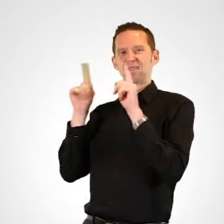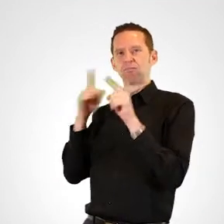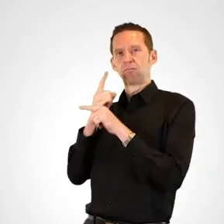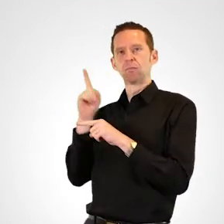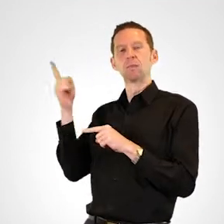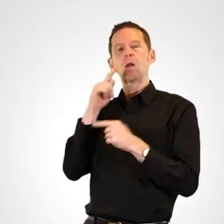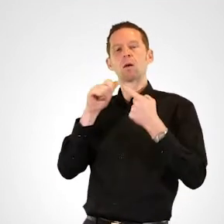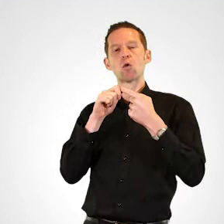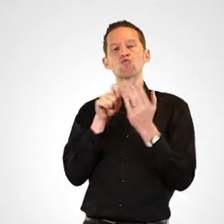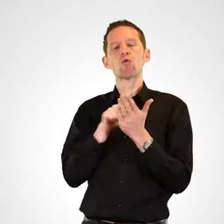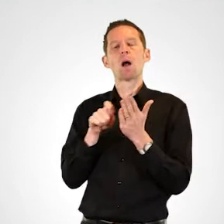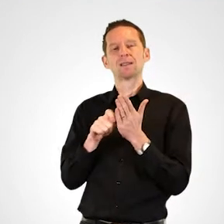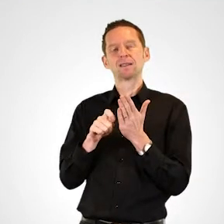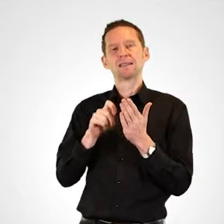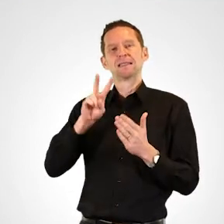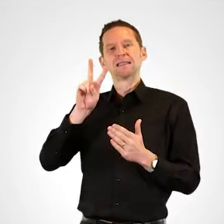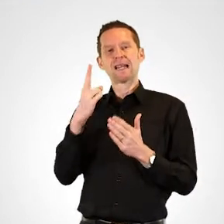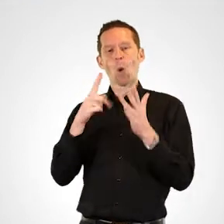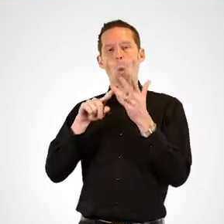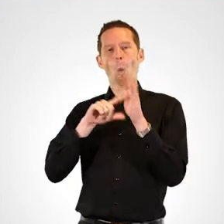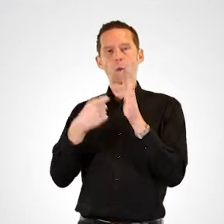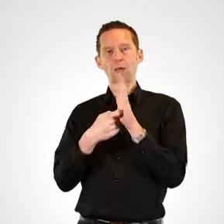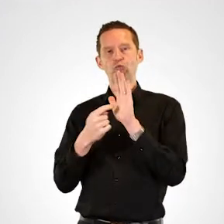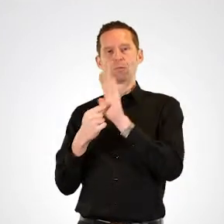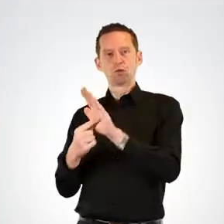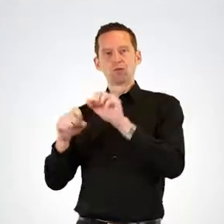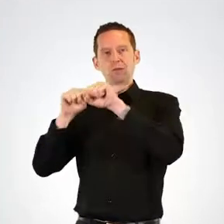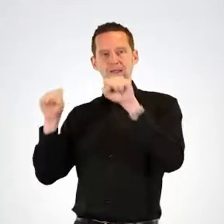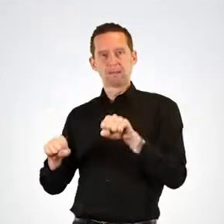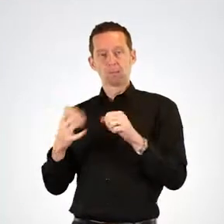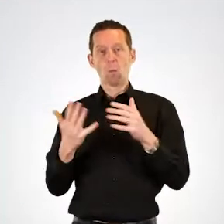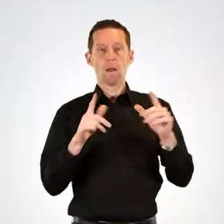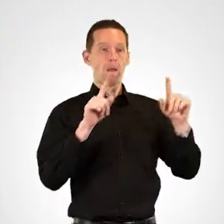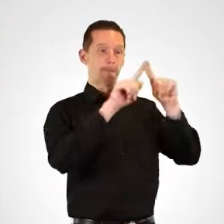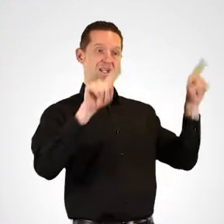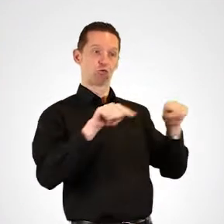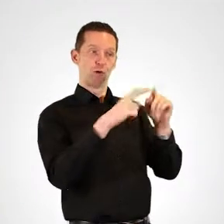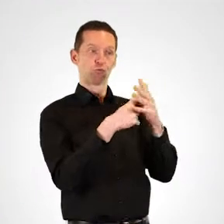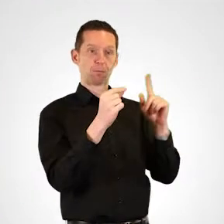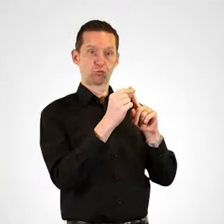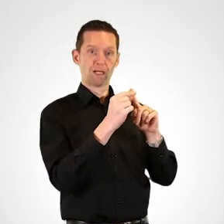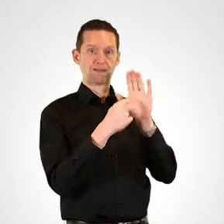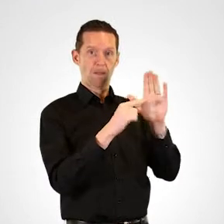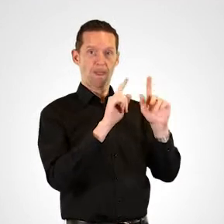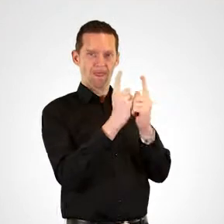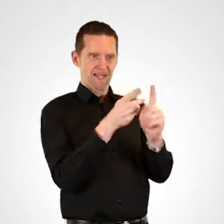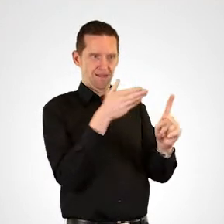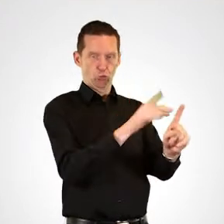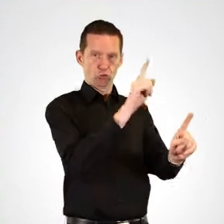that writing is a second-order representation system. So in other words, a picture represents the thing directly,